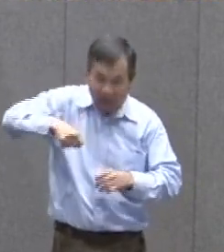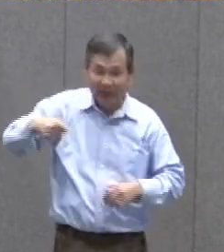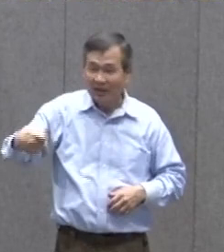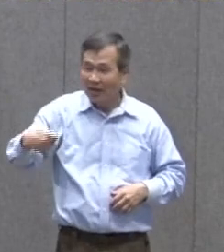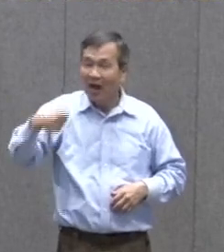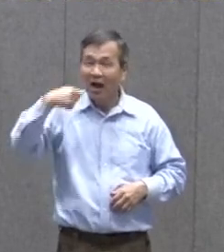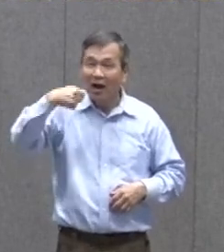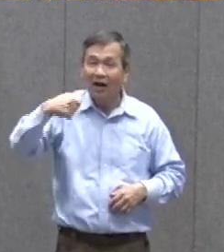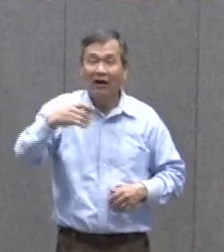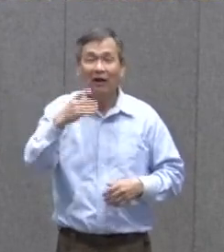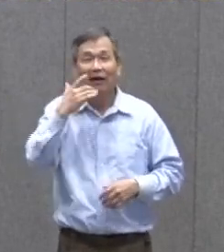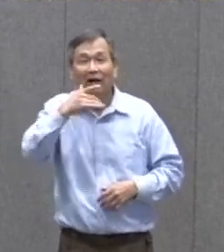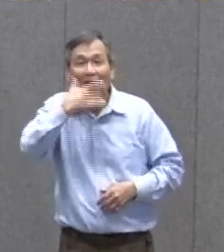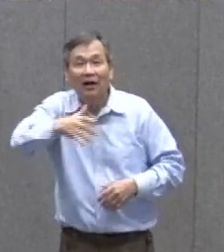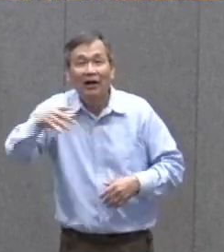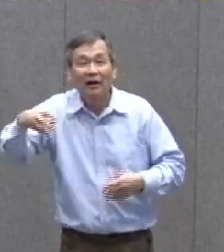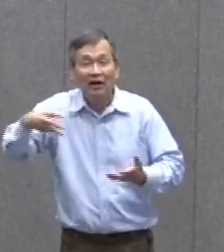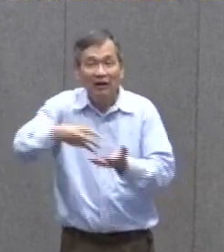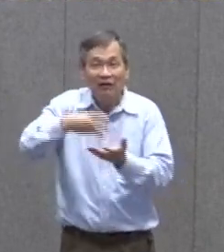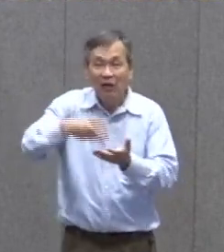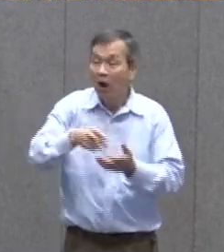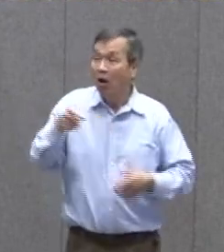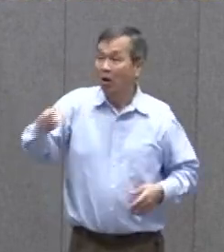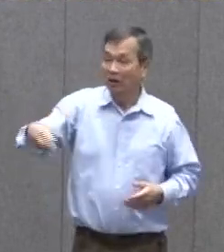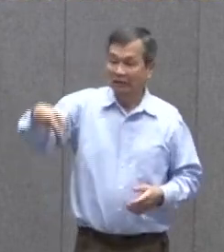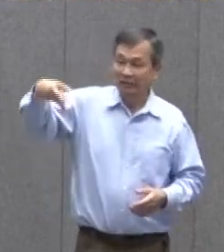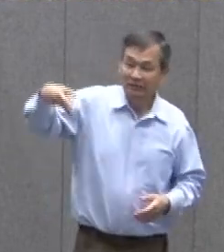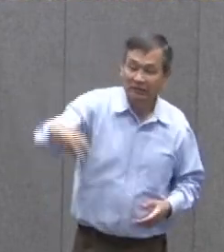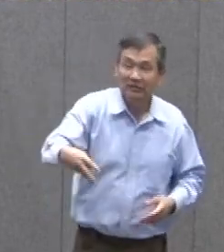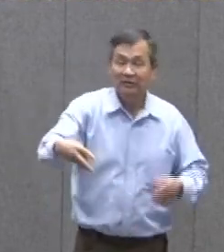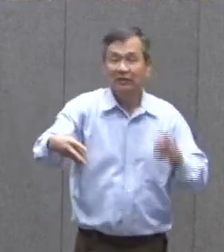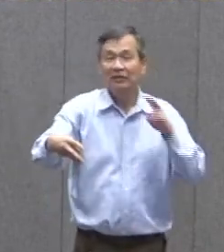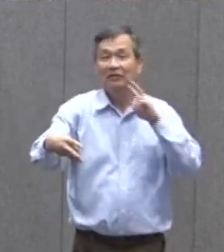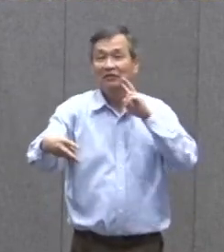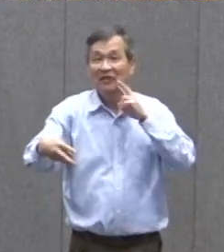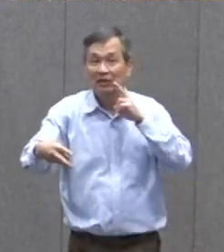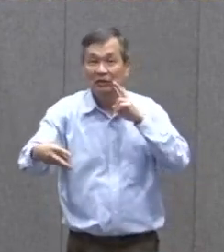Fork gets to eat vegetables by stabbing them.